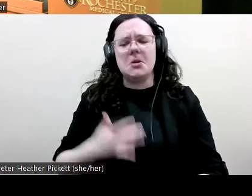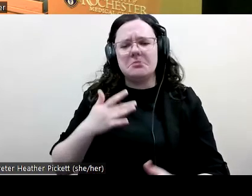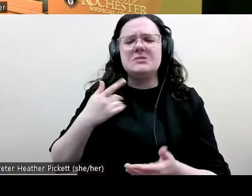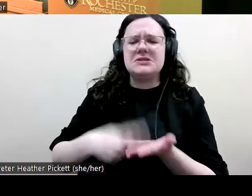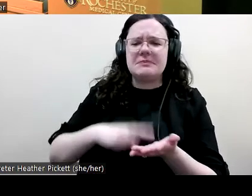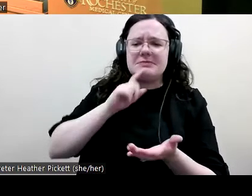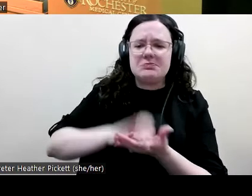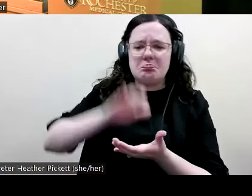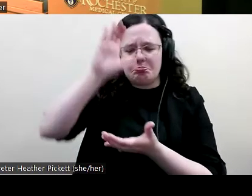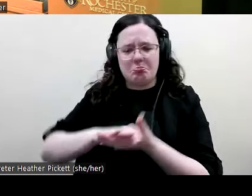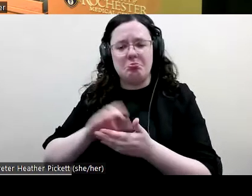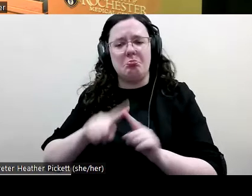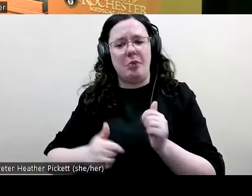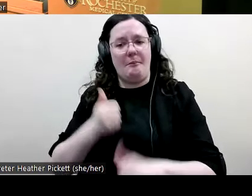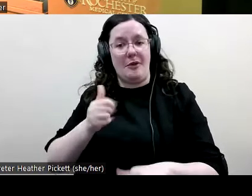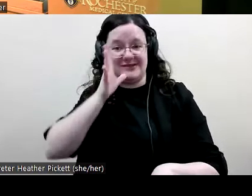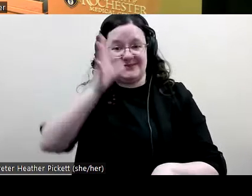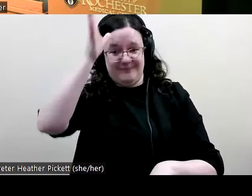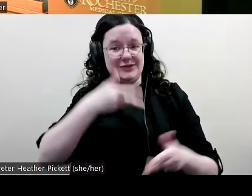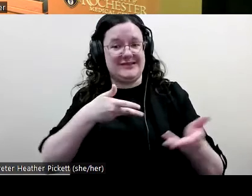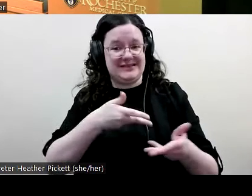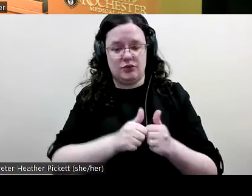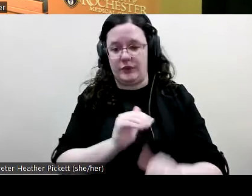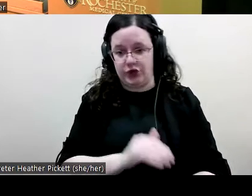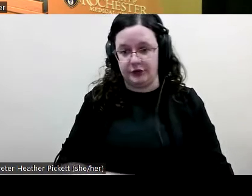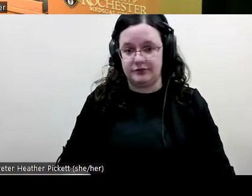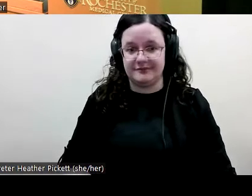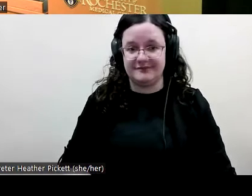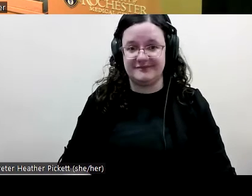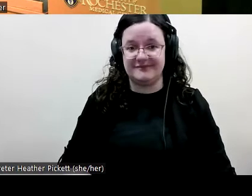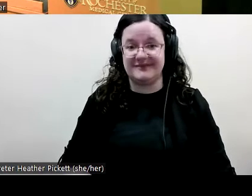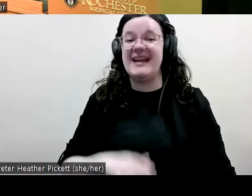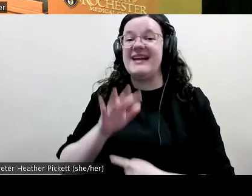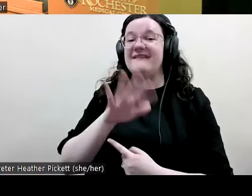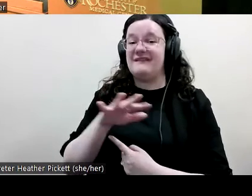there and 55% said that they were included less than they felt they should have been when talking